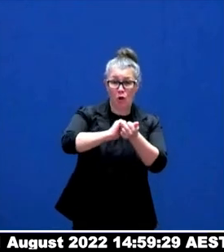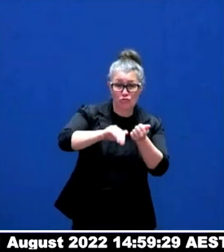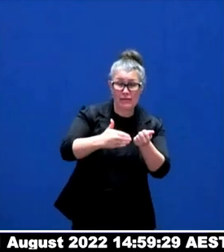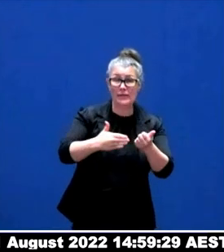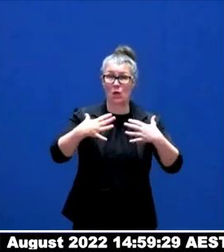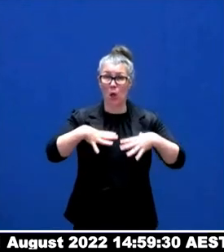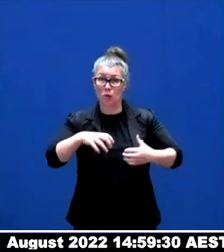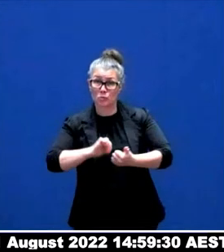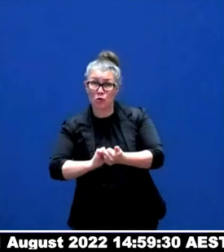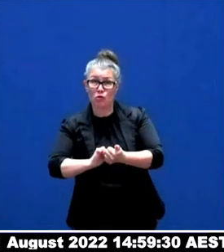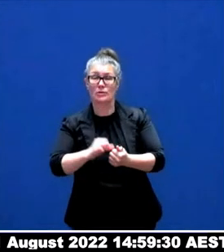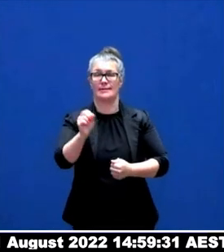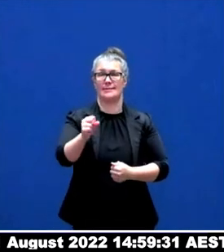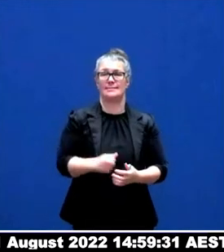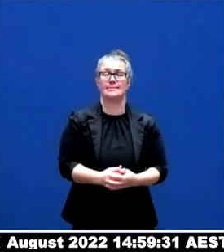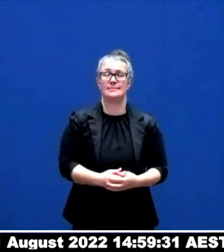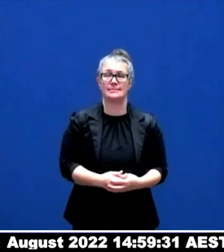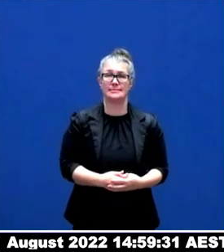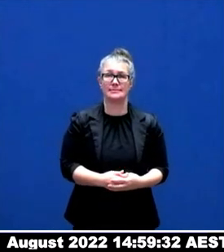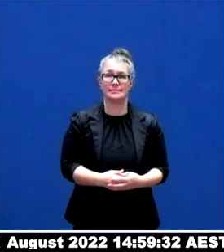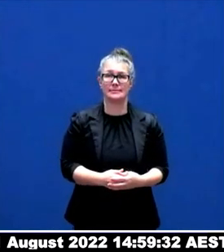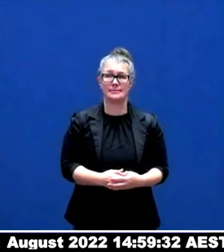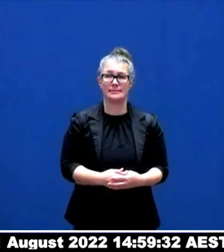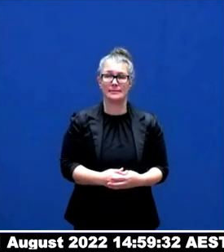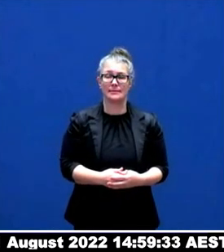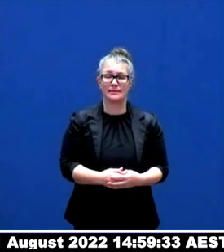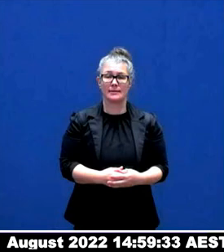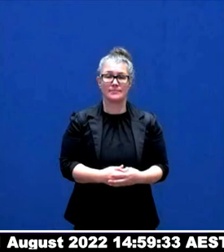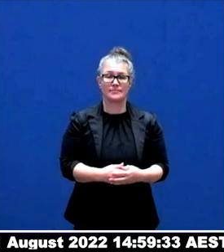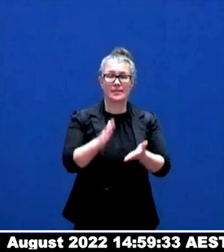Yes. MS DOWSETT: Cleaning bedding, linen and towels?